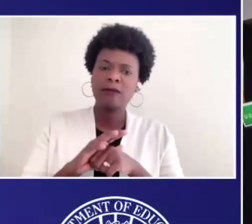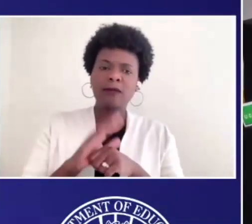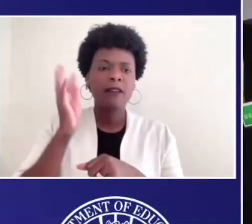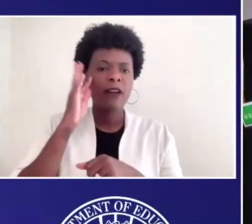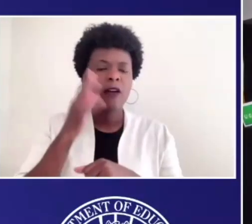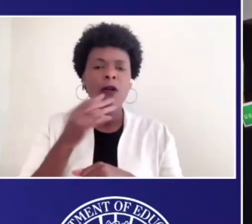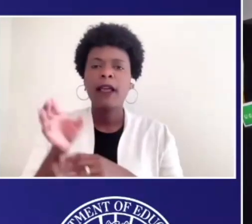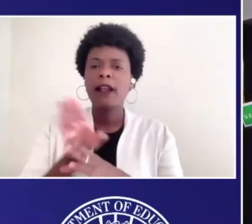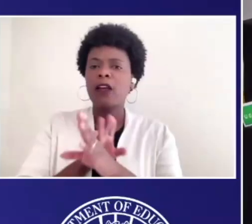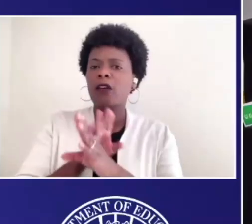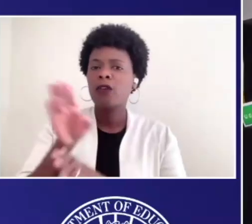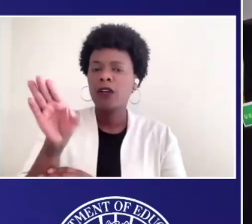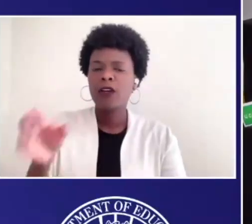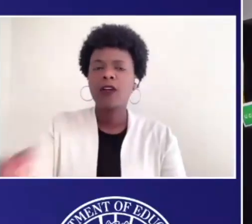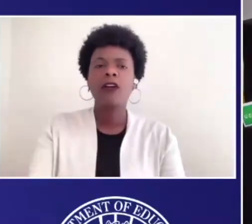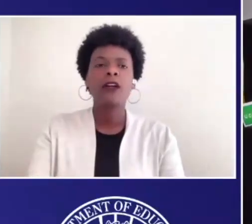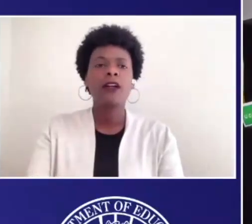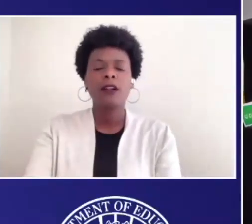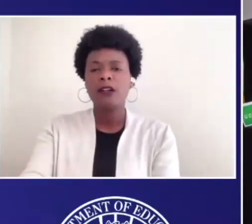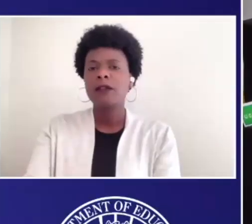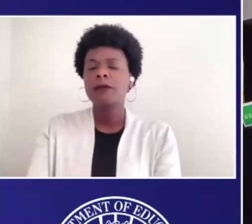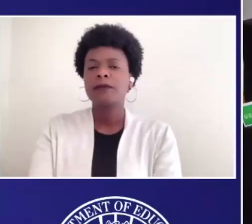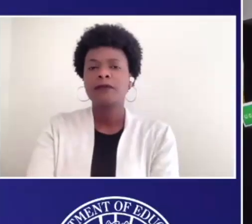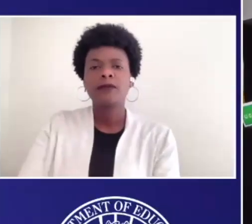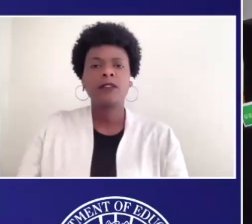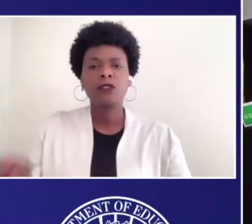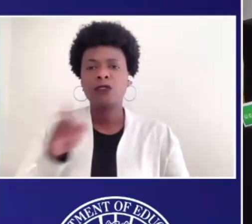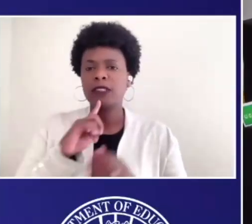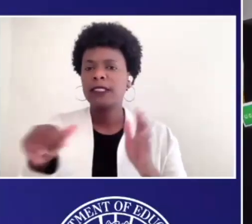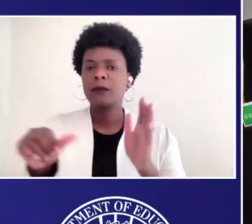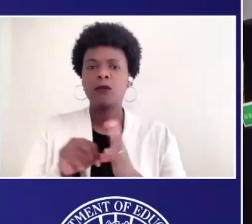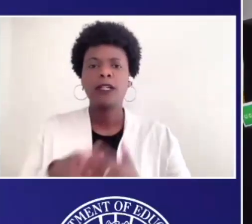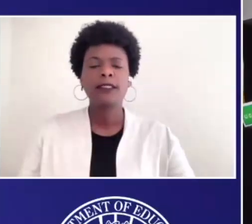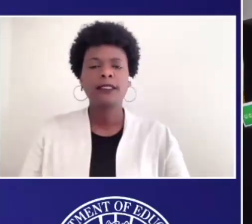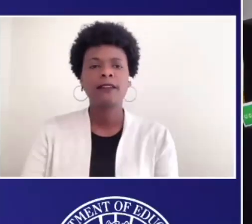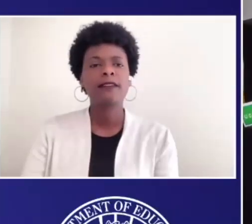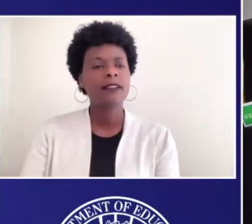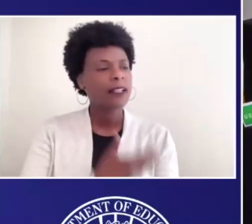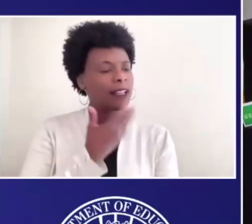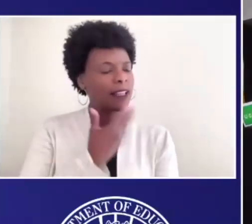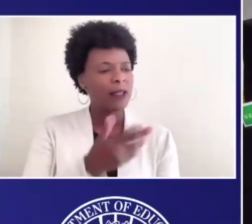is just so impressive. And, and thank you, Tamy and all of you.